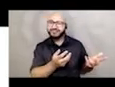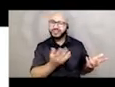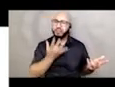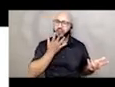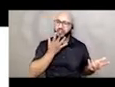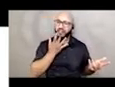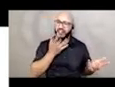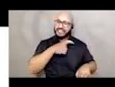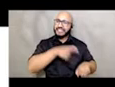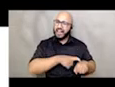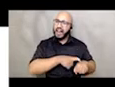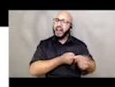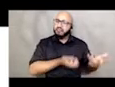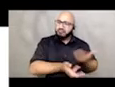that we try to support them with.